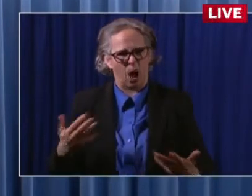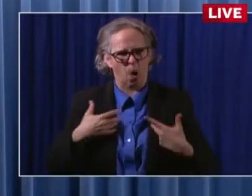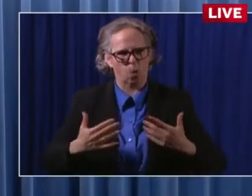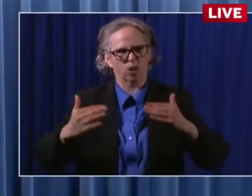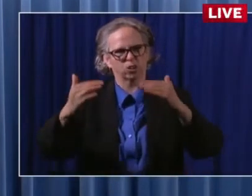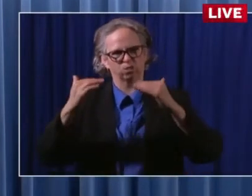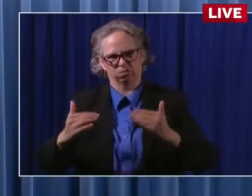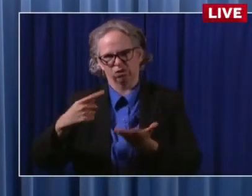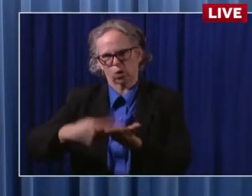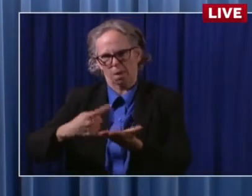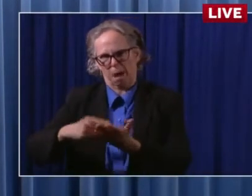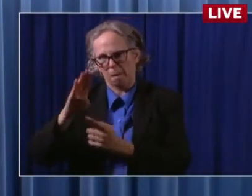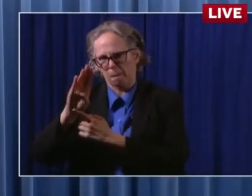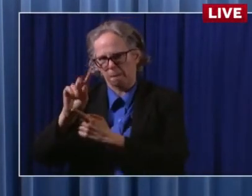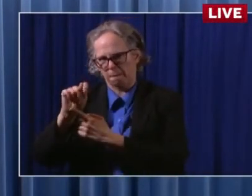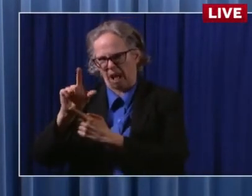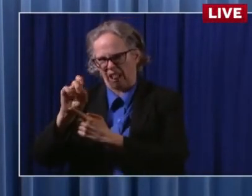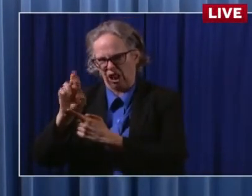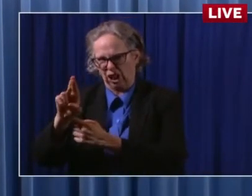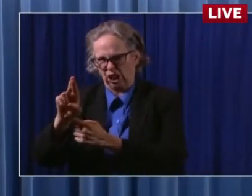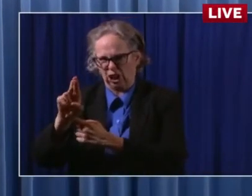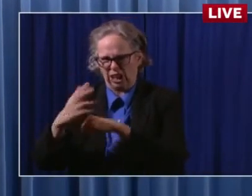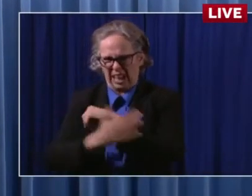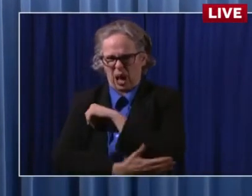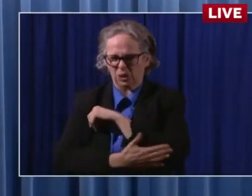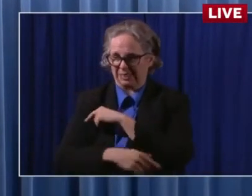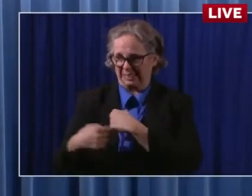LET ME MOVE TO BUTLER COUNTY.